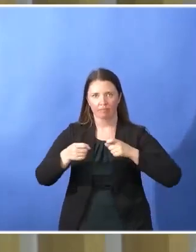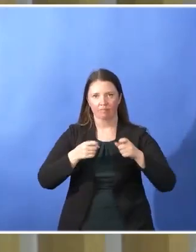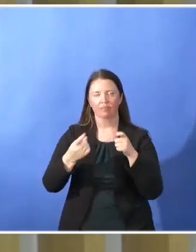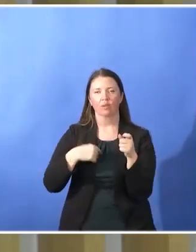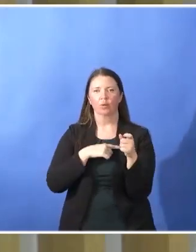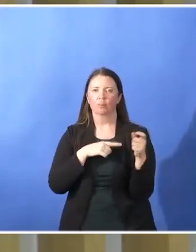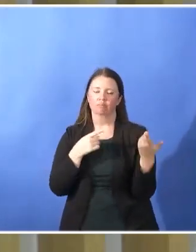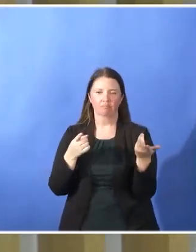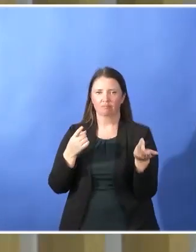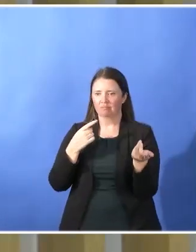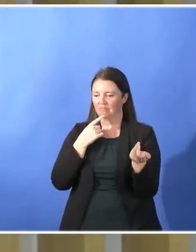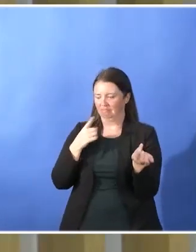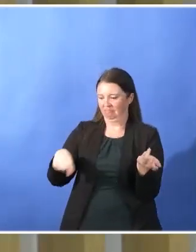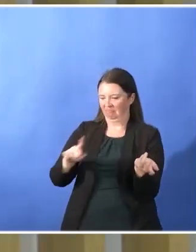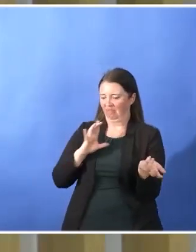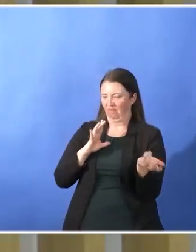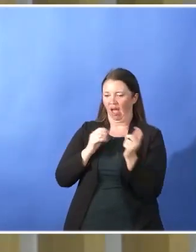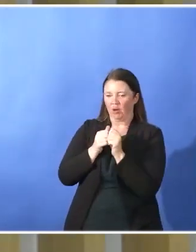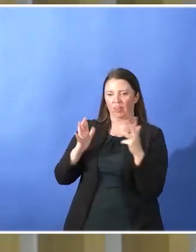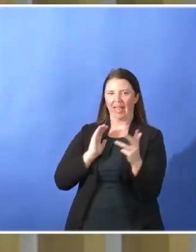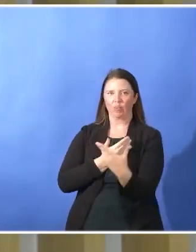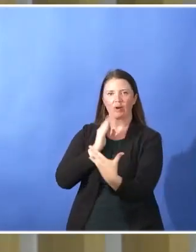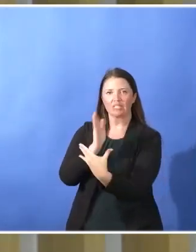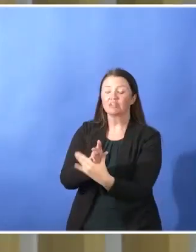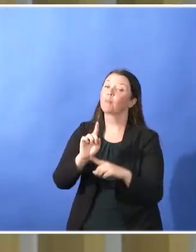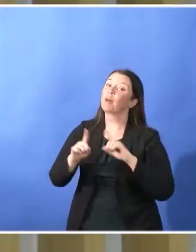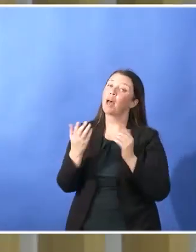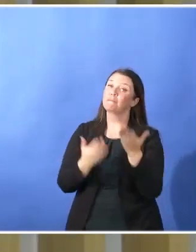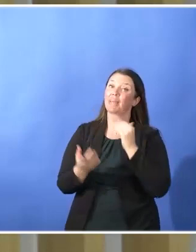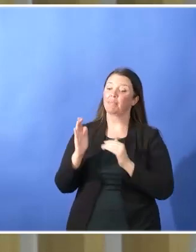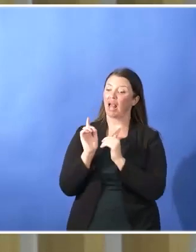IN OTHER WORDS THE COMMISSION'S RULES DEVELOP TO BE A LARGELY